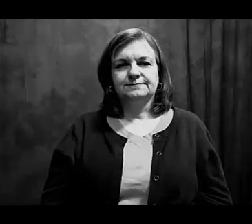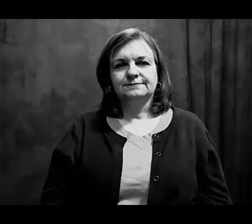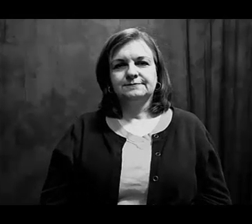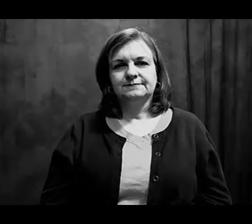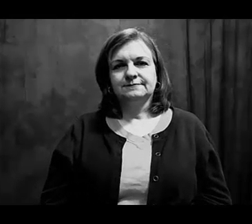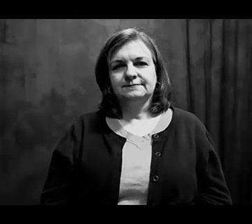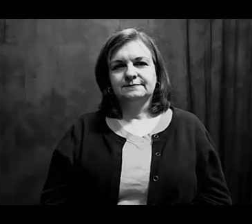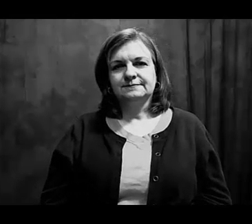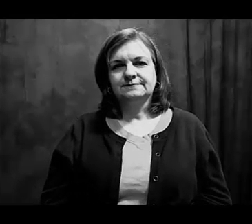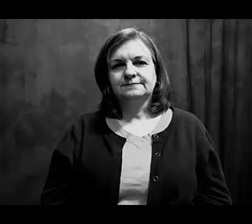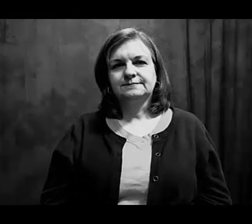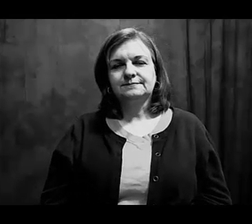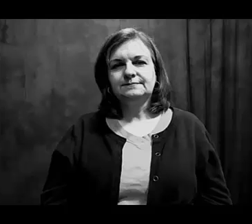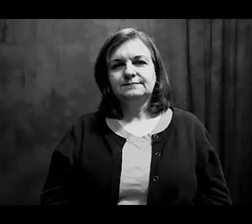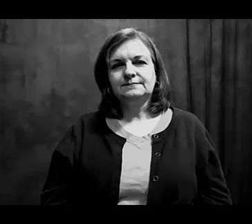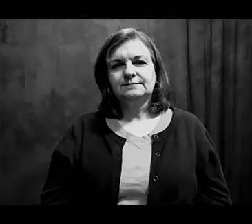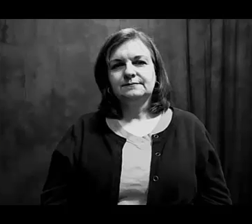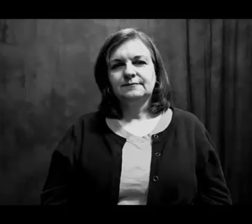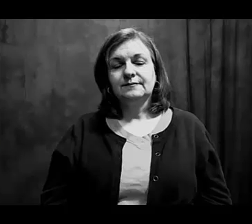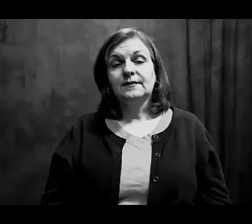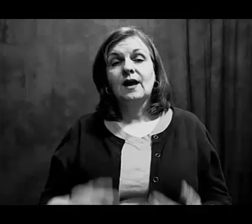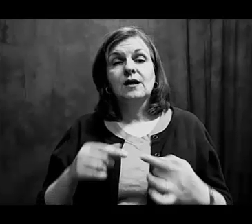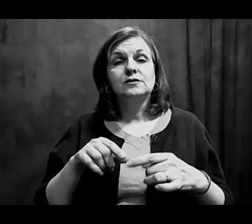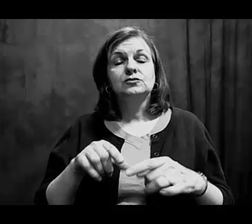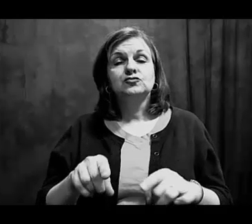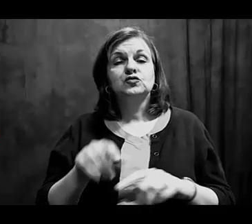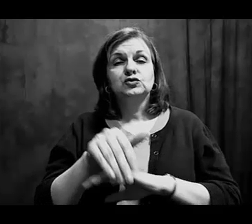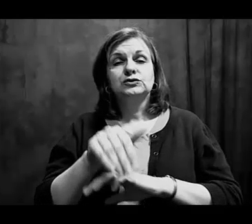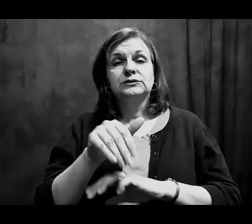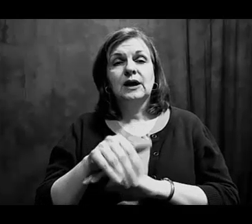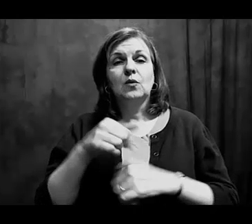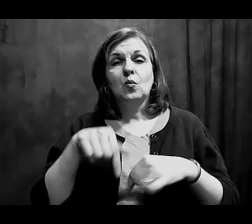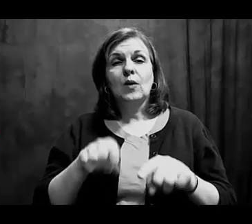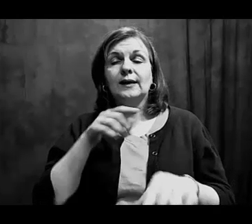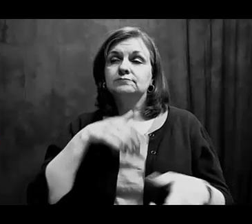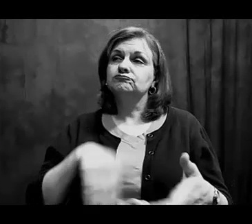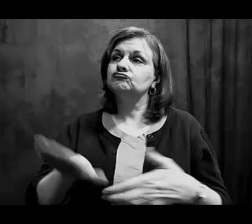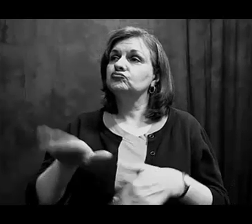so this is why at night when you're walking around